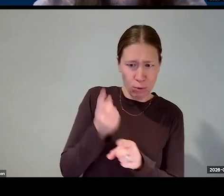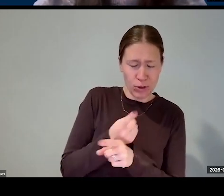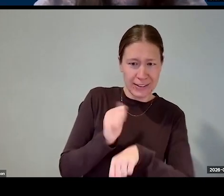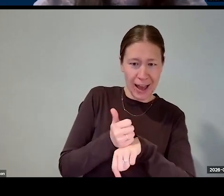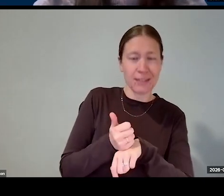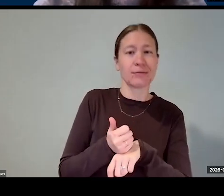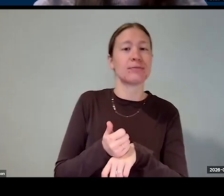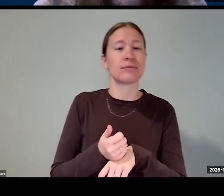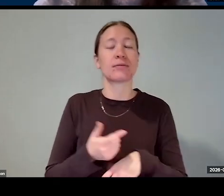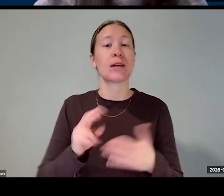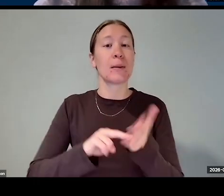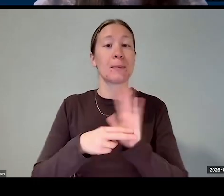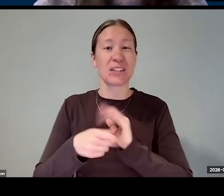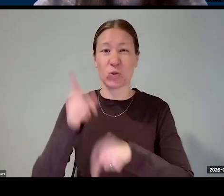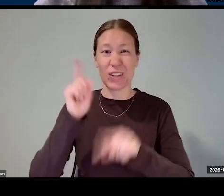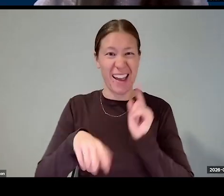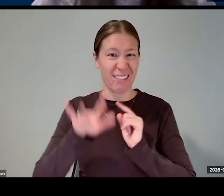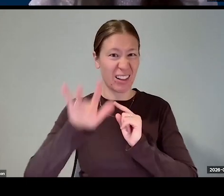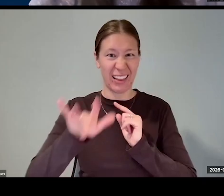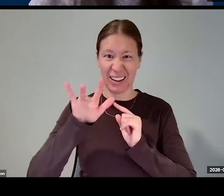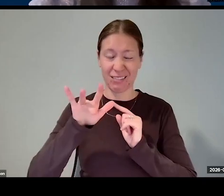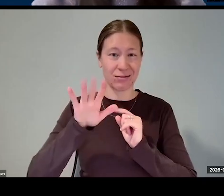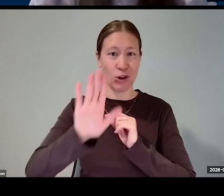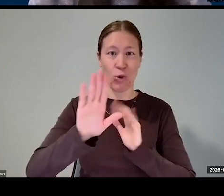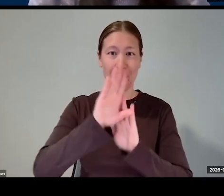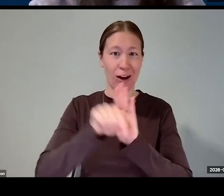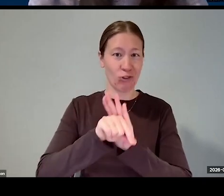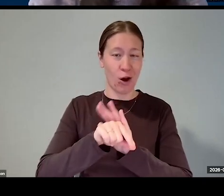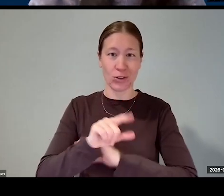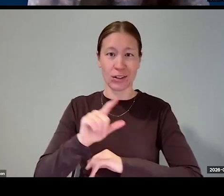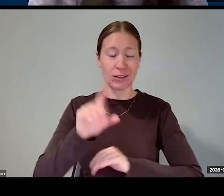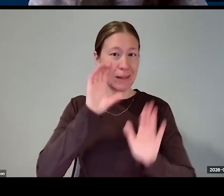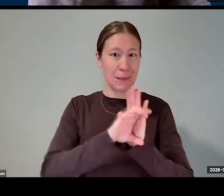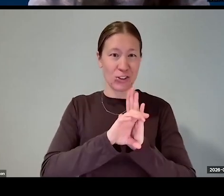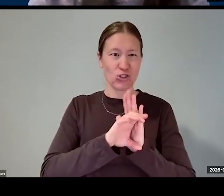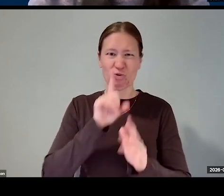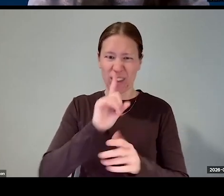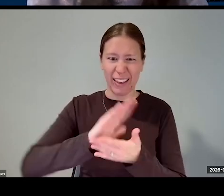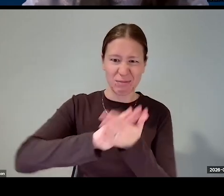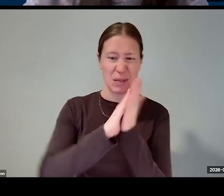or click on your background image. It's like it's part of the wallpaper of your slide deck,